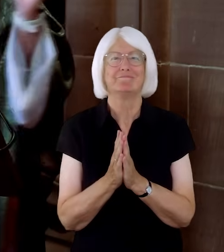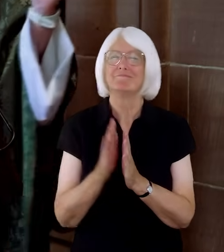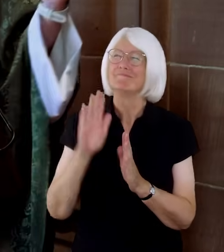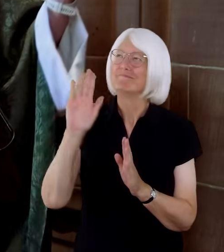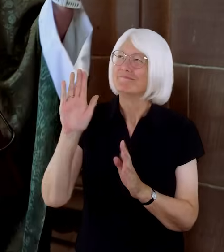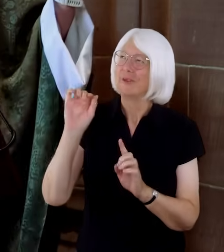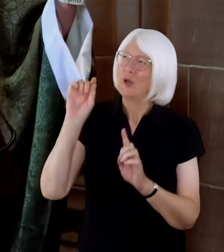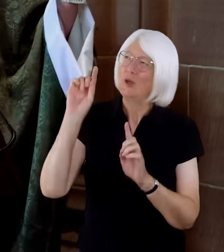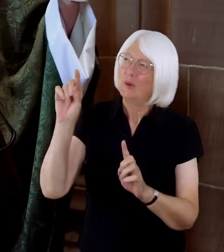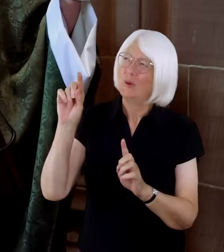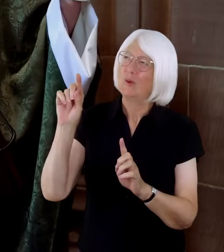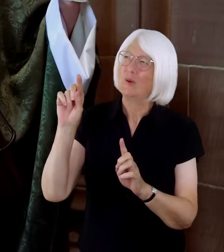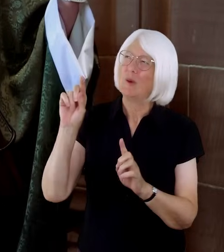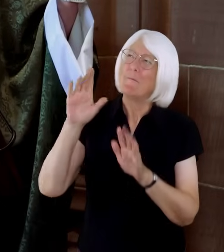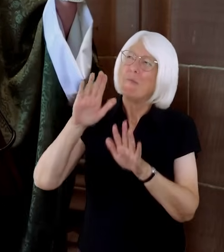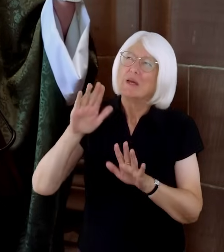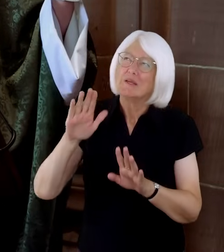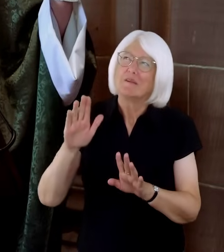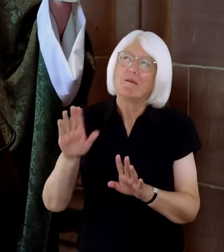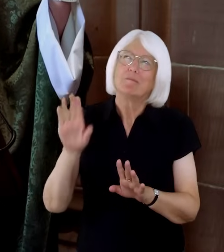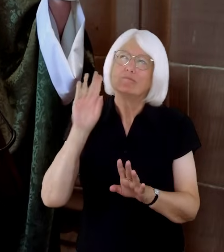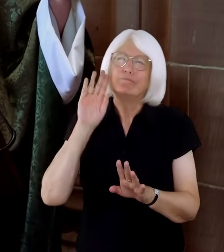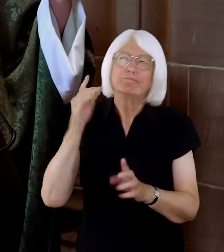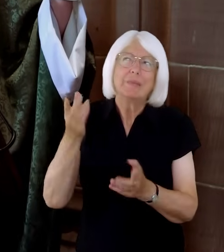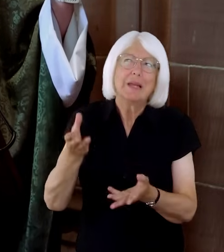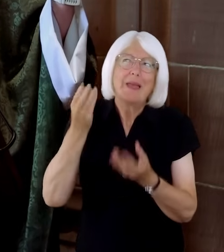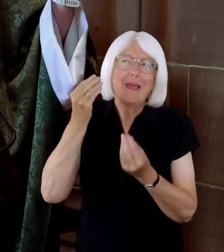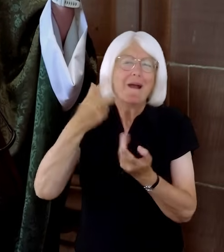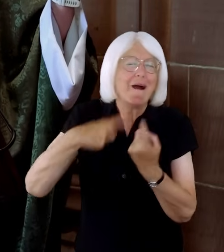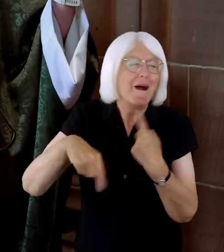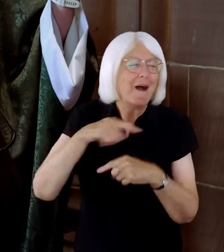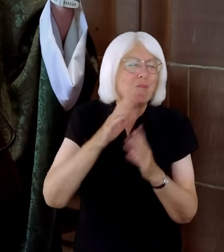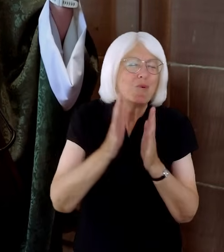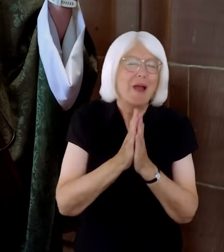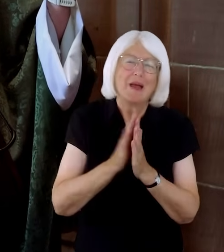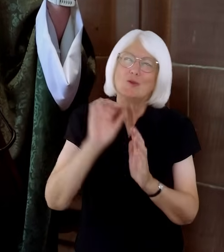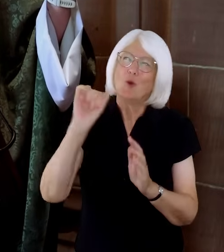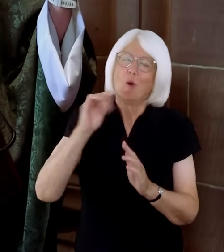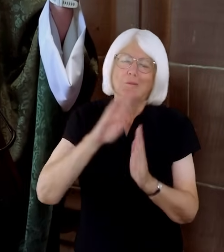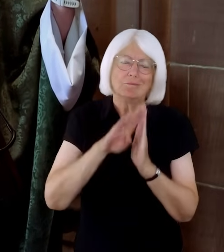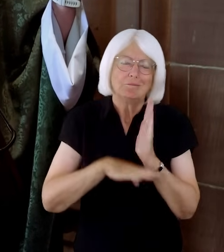Let your merciful ears, oh Lord, be open to the prayers of your humble servants